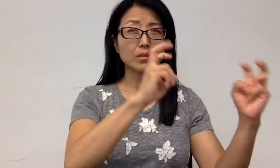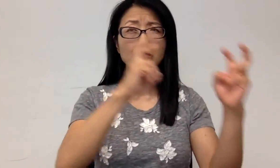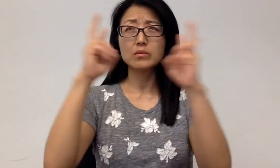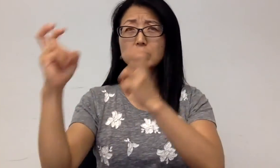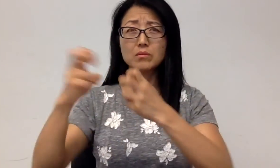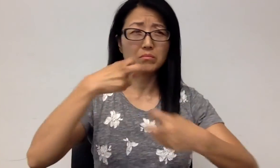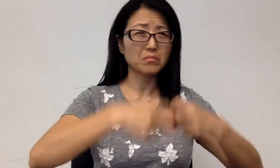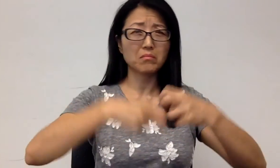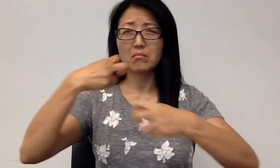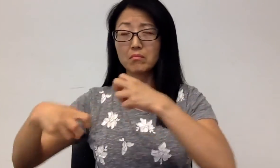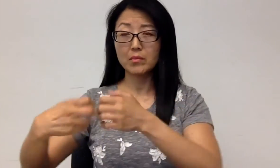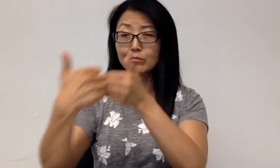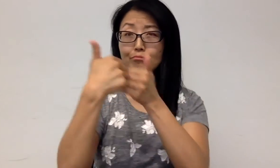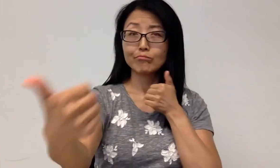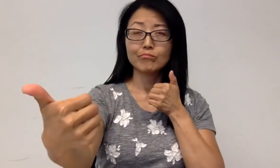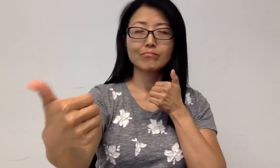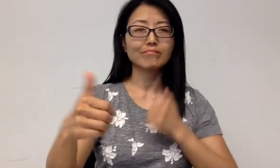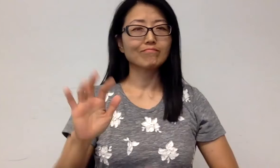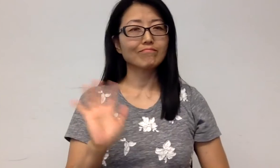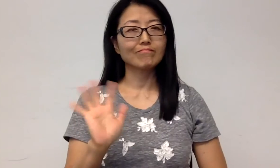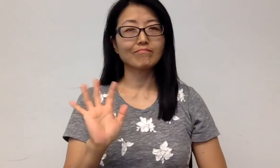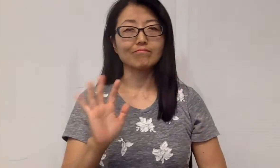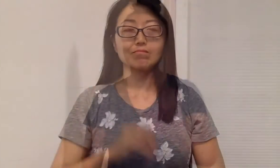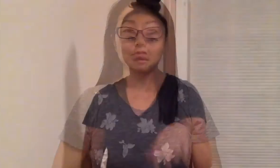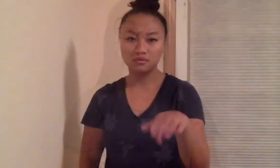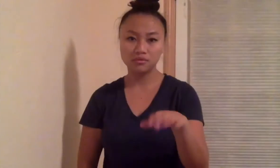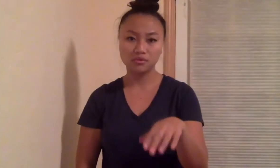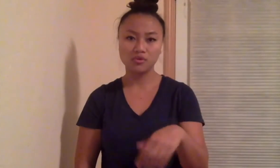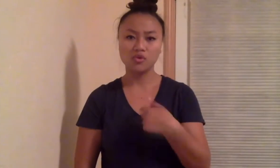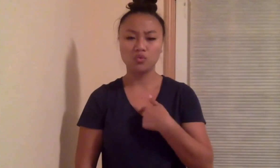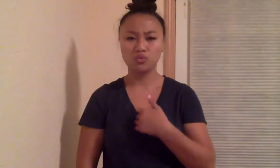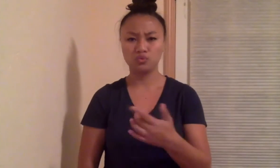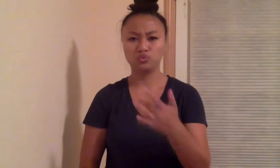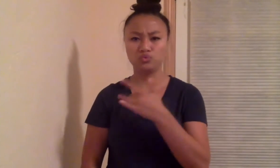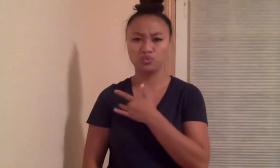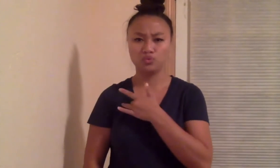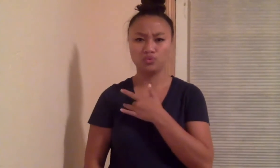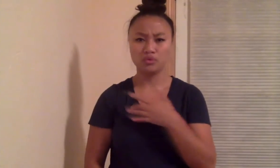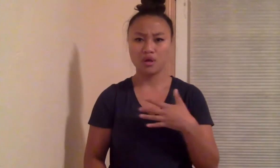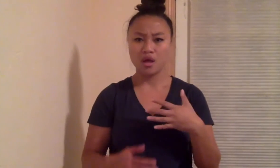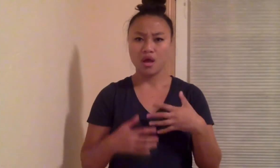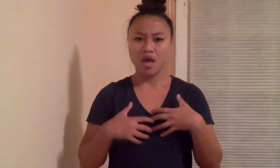because I don’t want this issue to divide us. I’m asking that you try to empathize